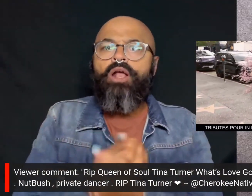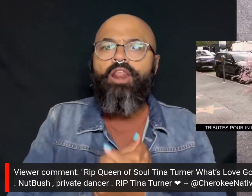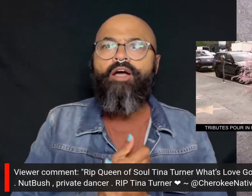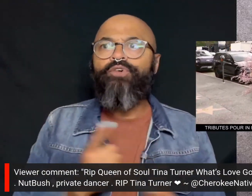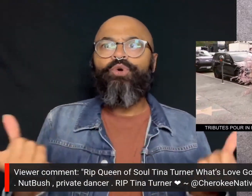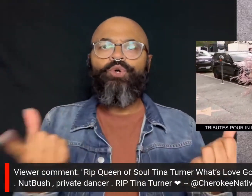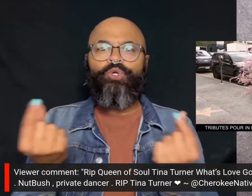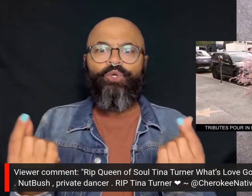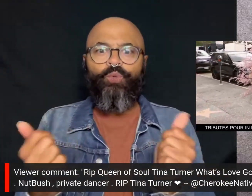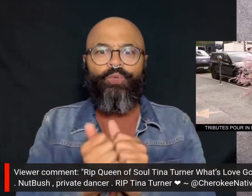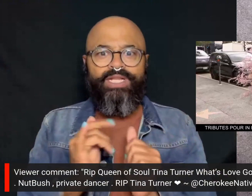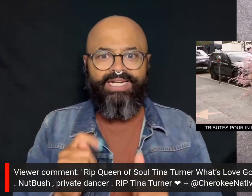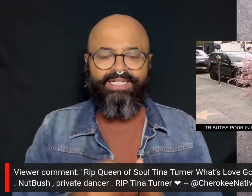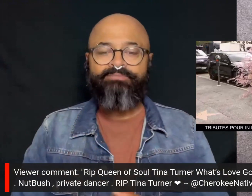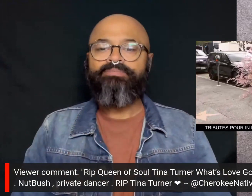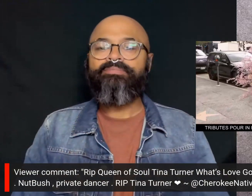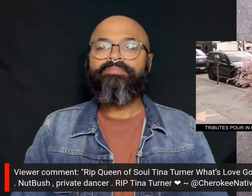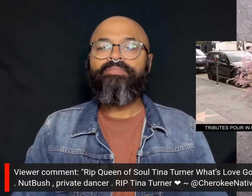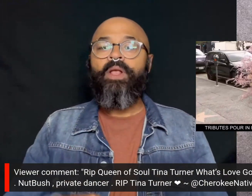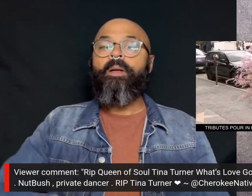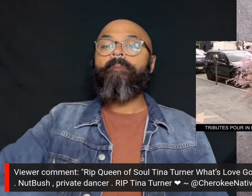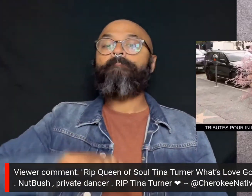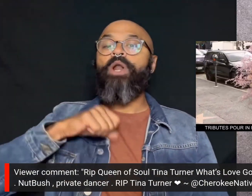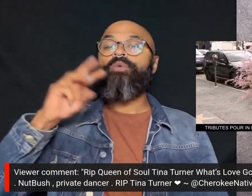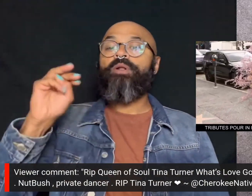What's Love Got to do with it? Proud Mary